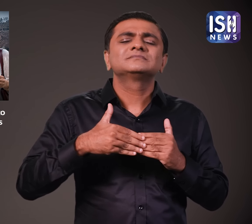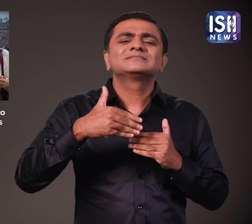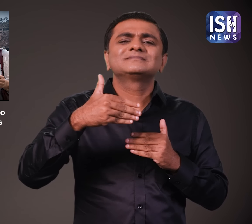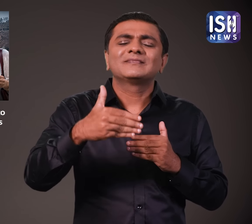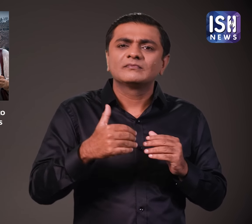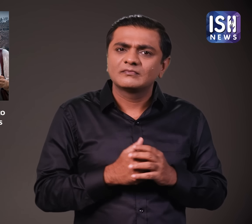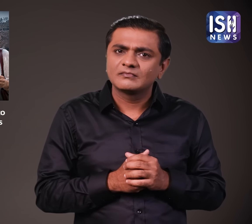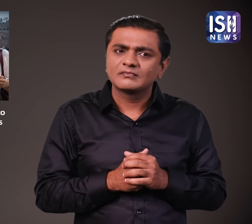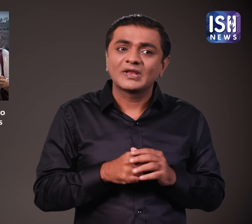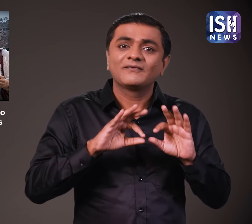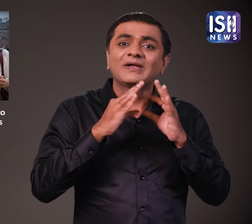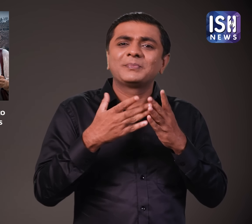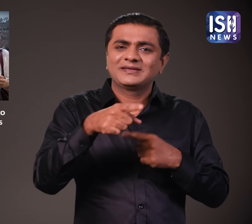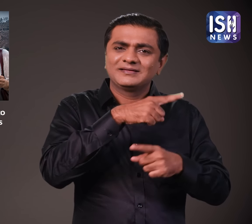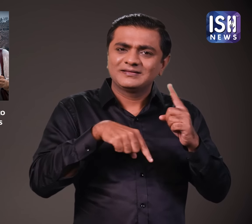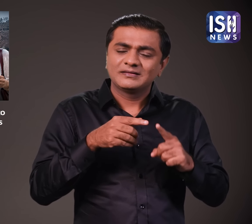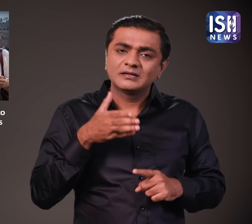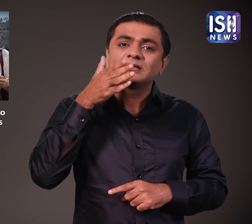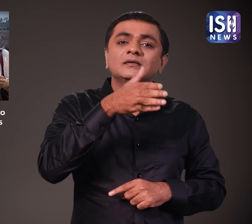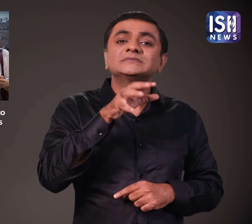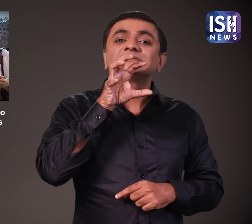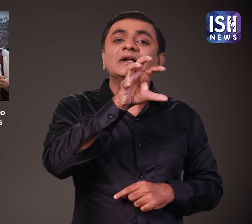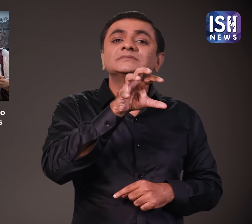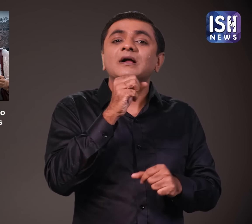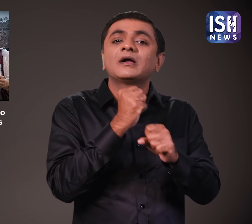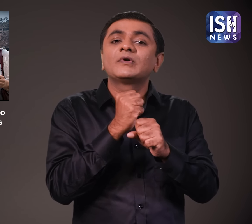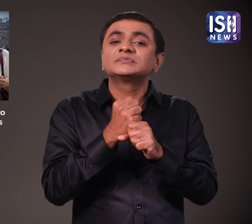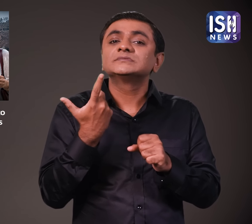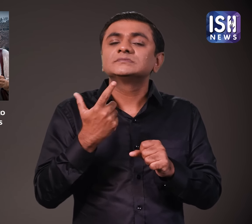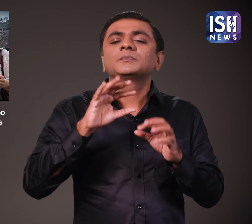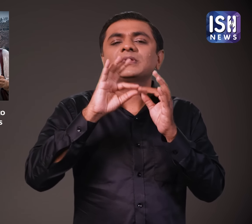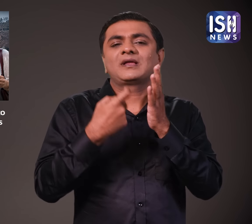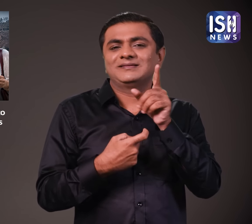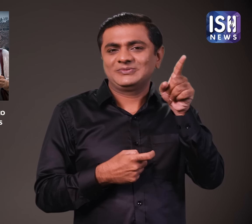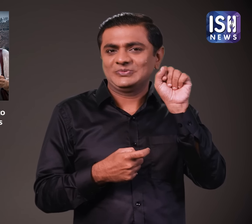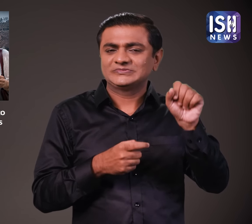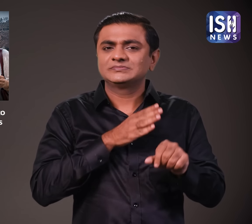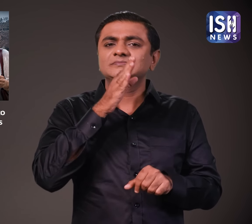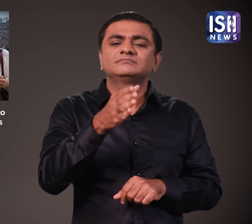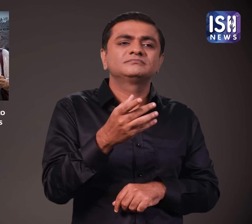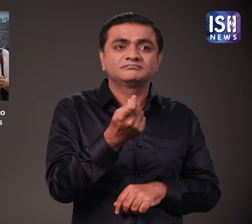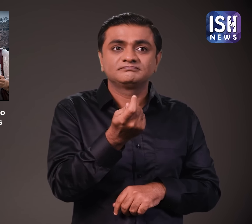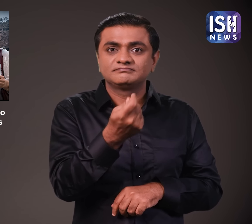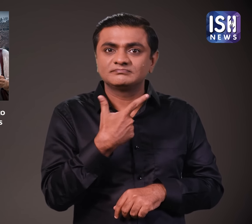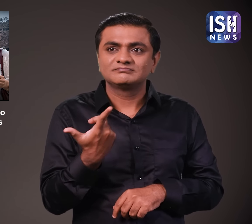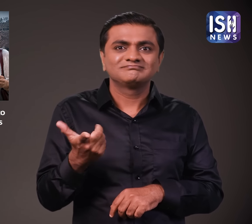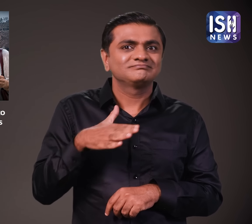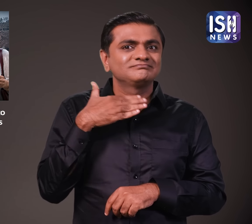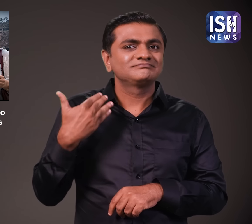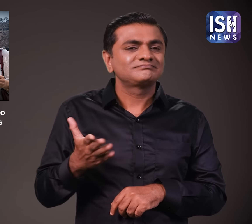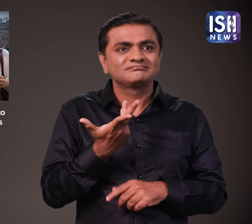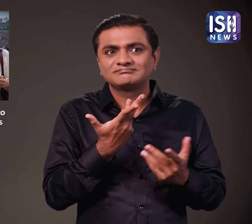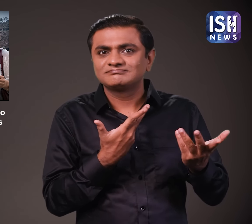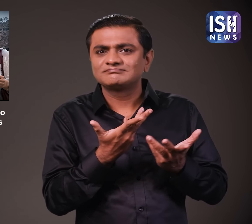Later, when Shubham's family approached the Bihar state government to seek compensation,